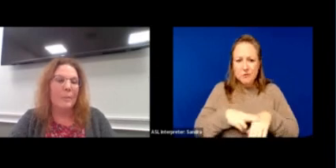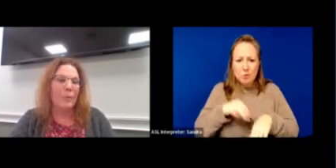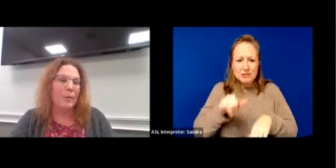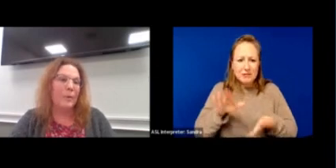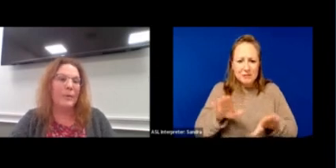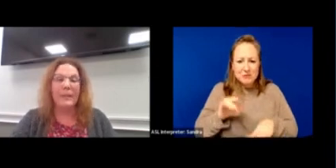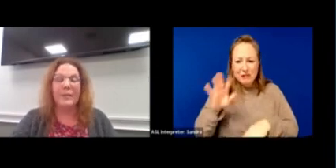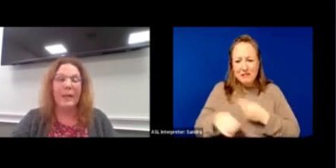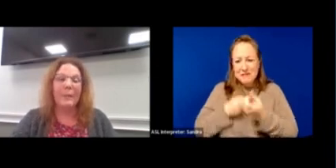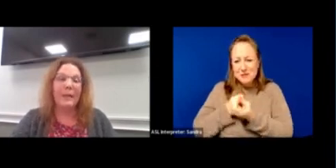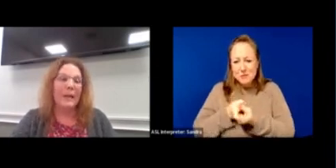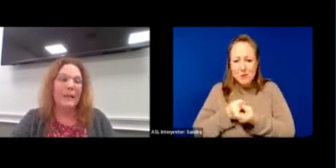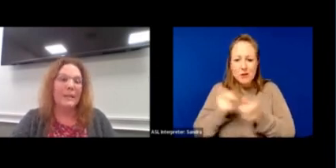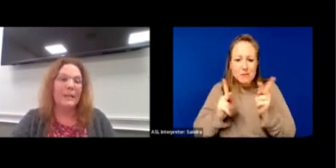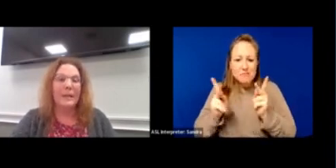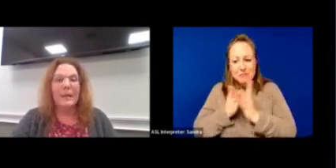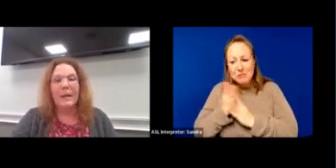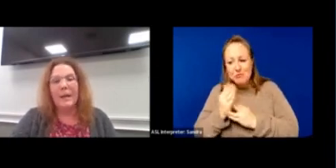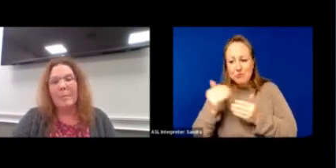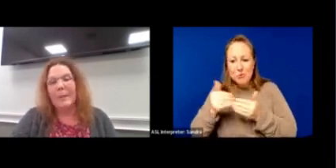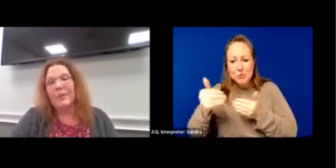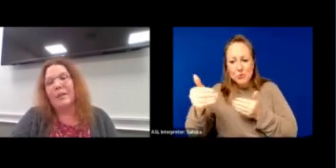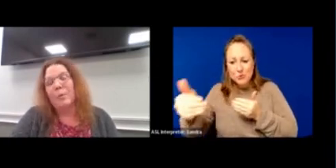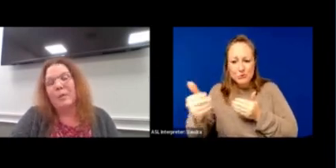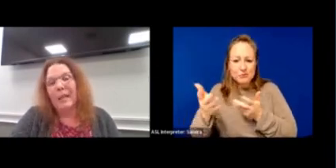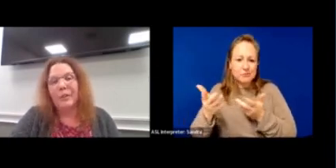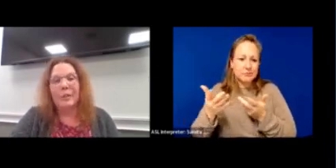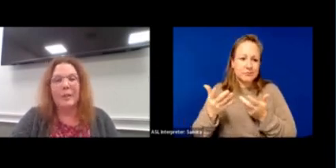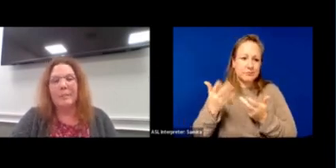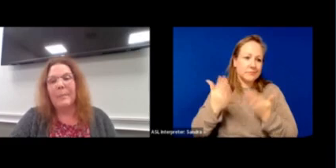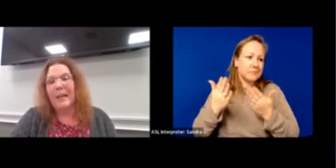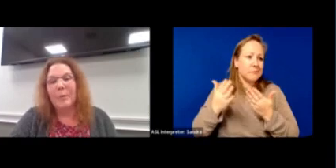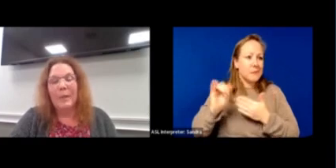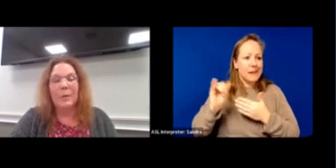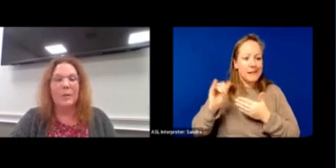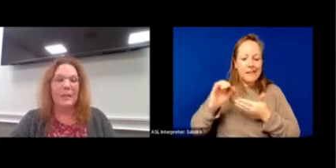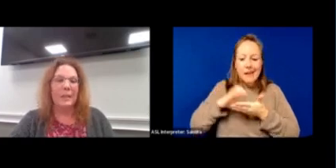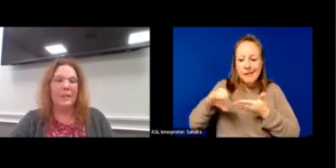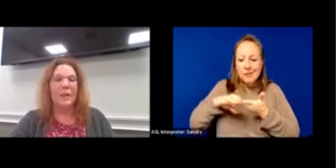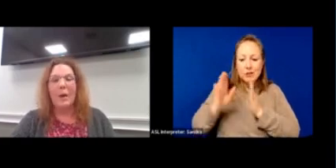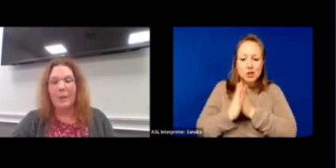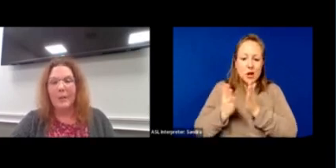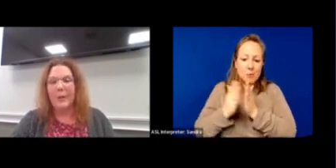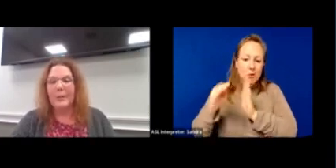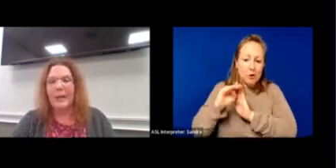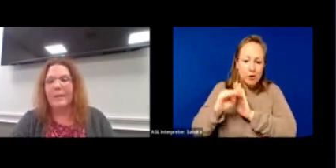people through things, maybe as the checkbook ledger and paying bills, and you know those kinds